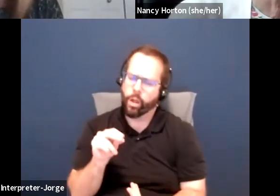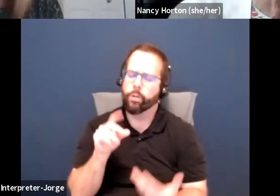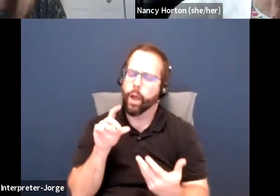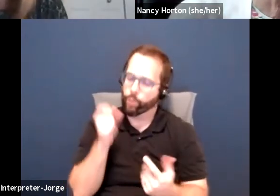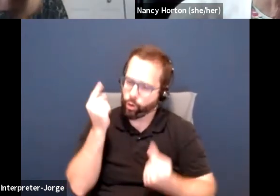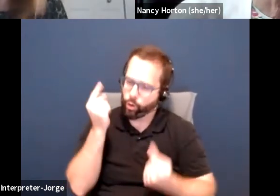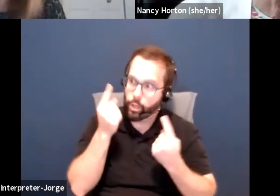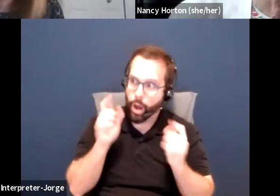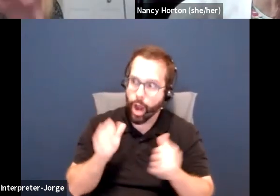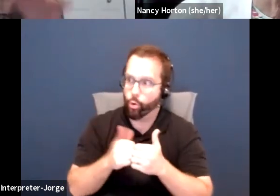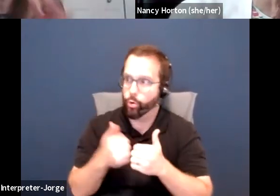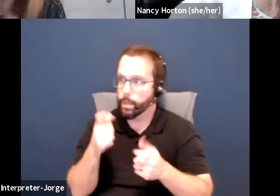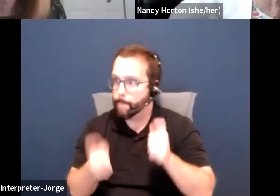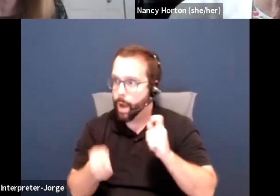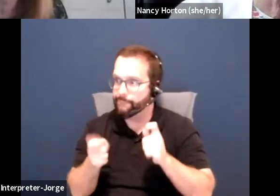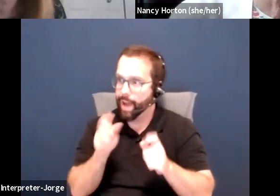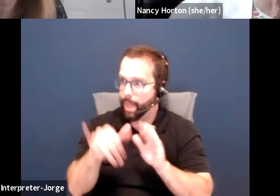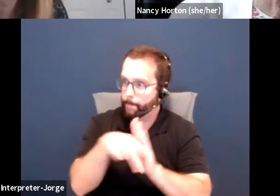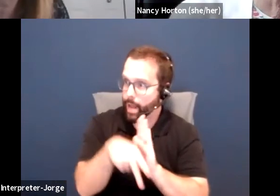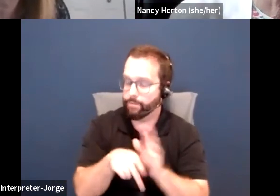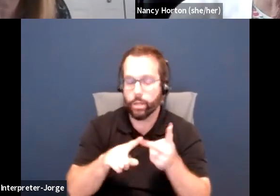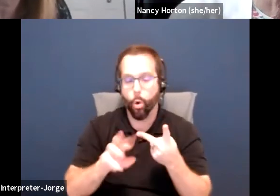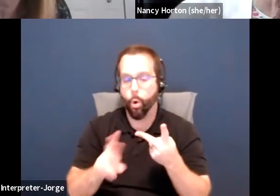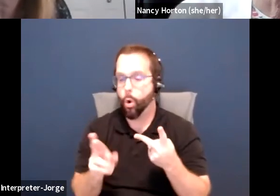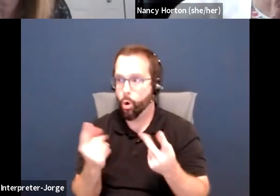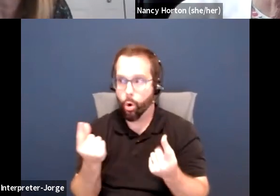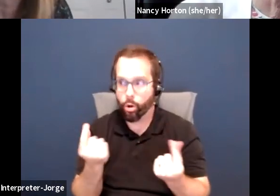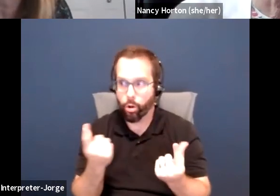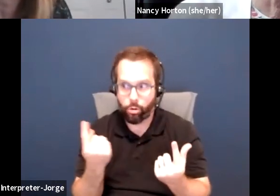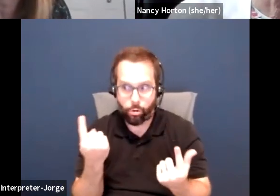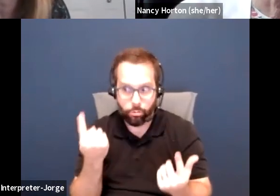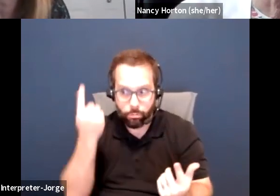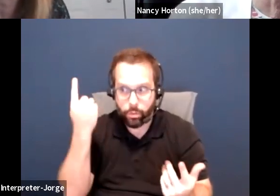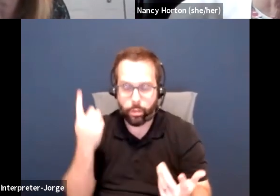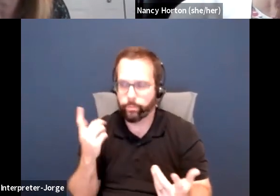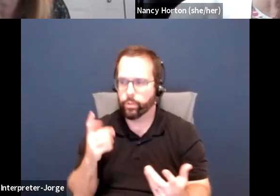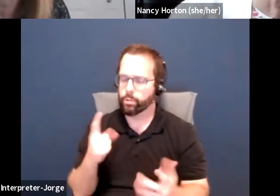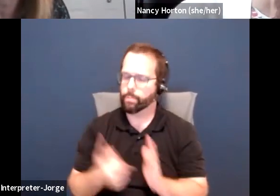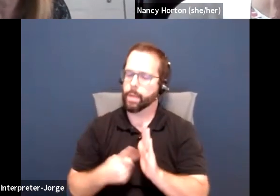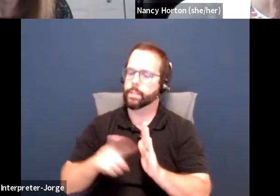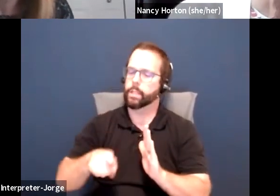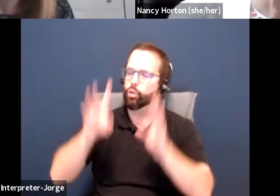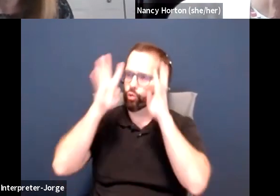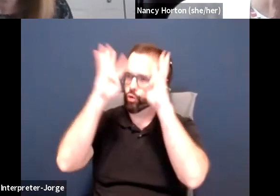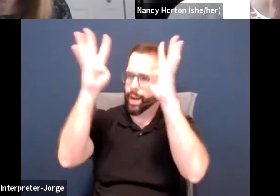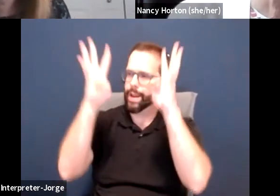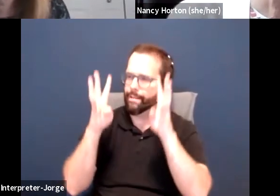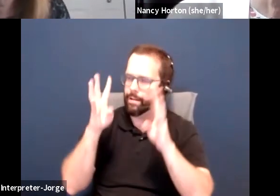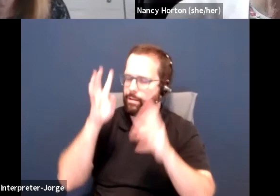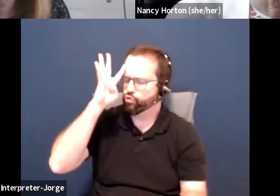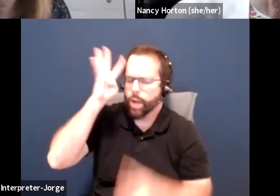be done with it. It's a -- have you considered, um, how you can modify a policy or, you know, how it can be